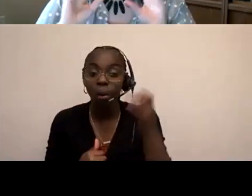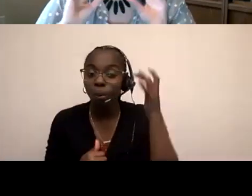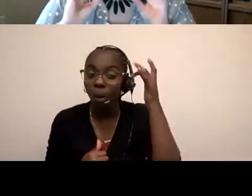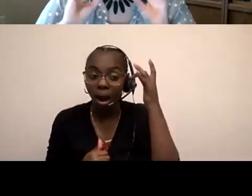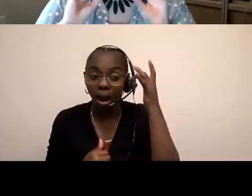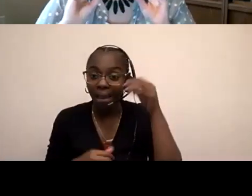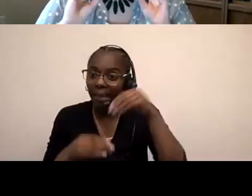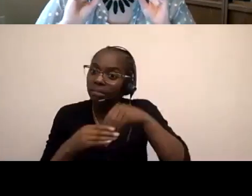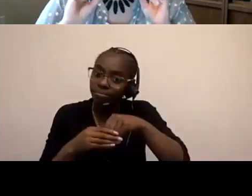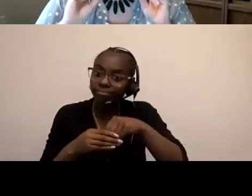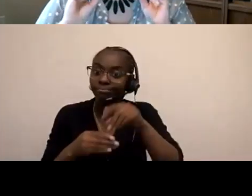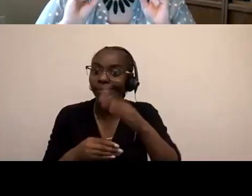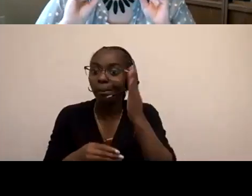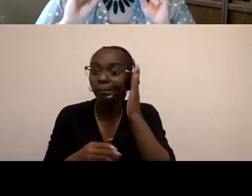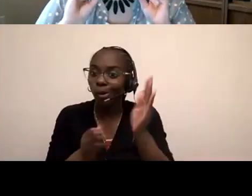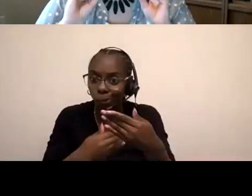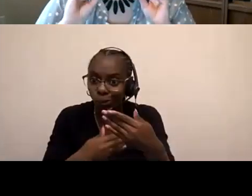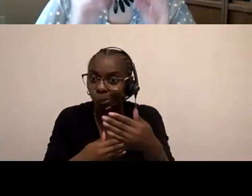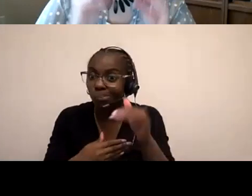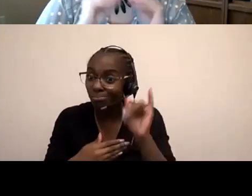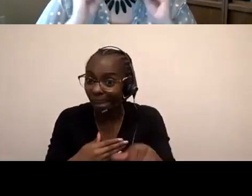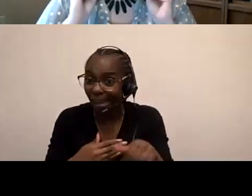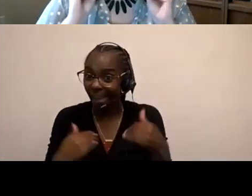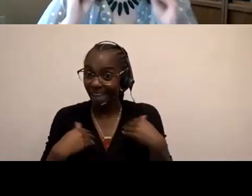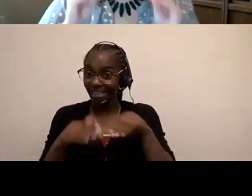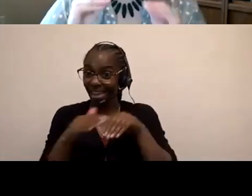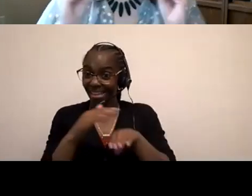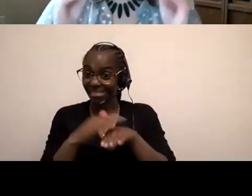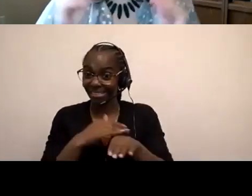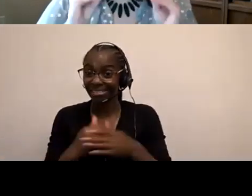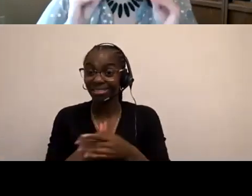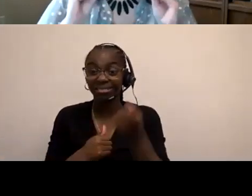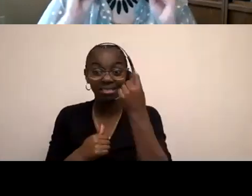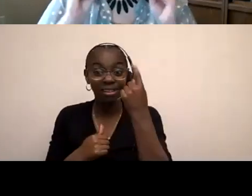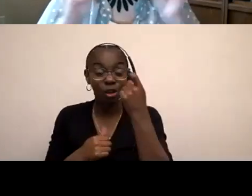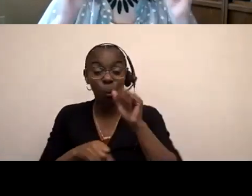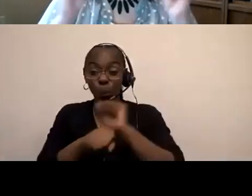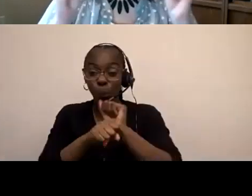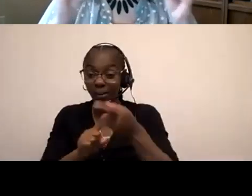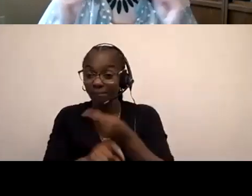WE ARE IN THESE WORKING AT HOME ENVIRONMENTS,